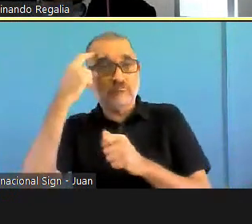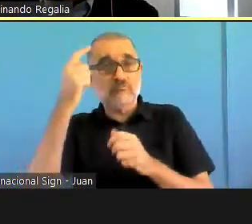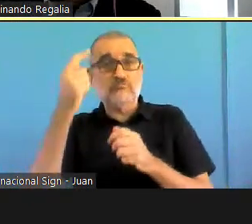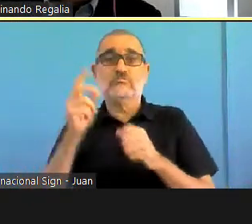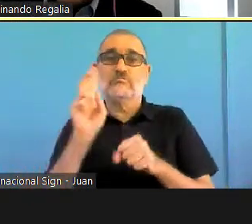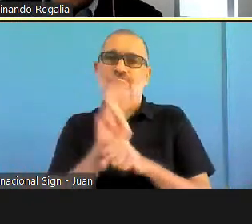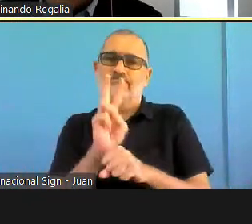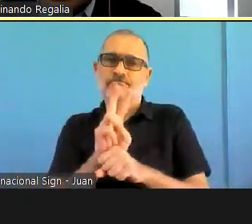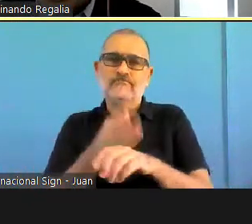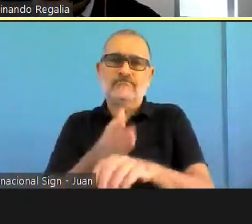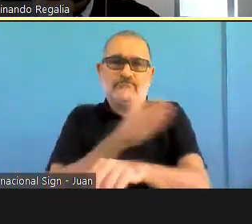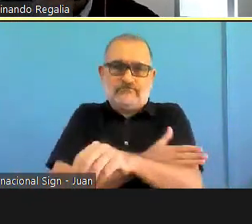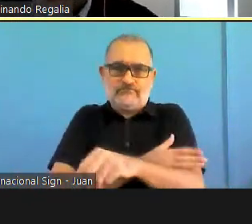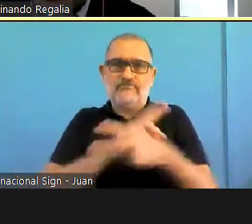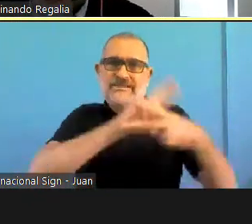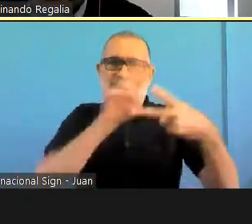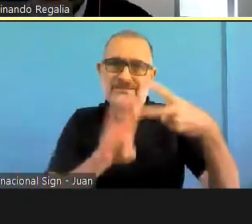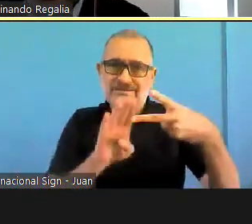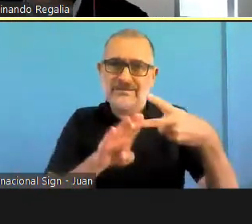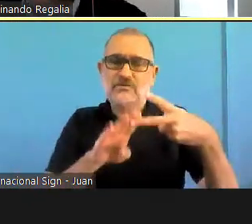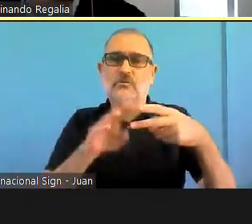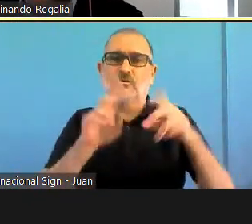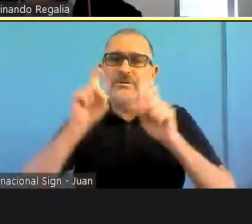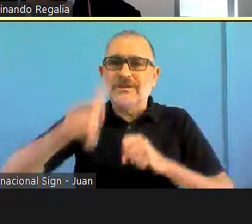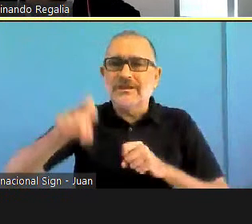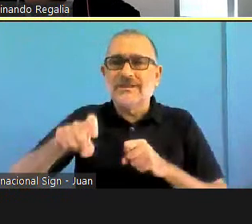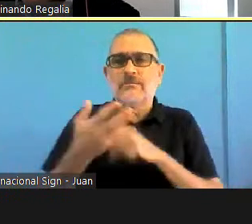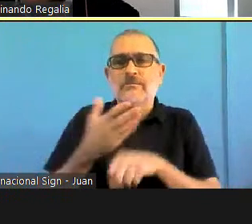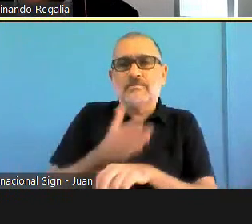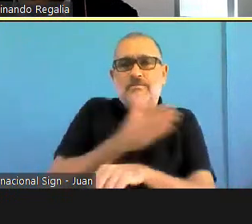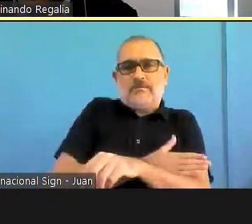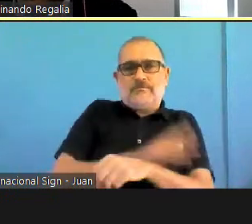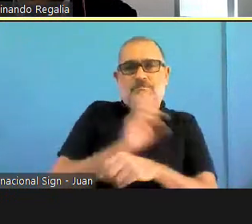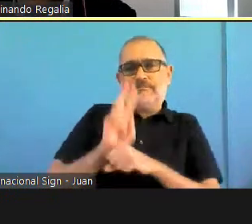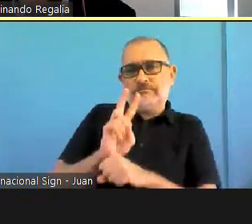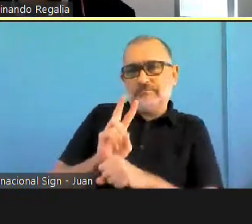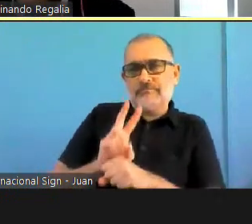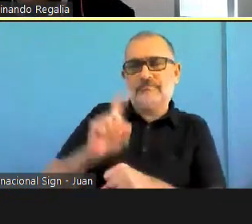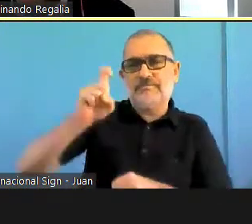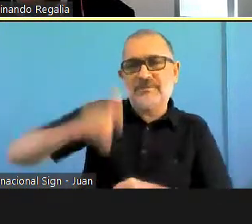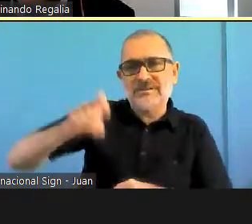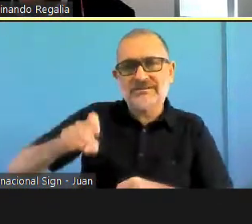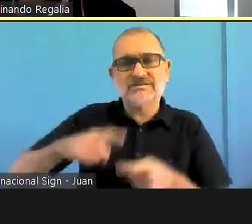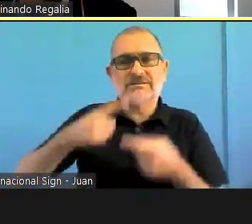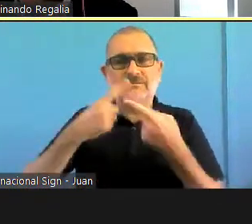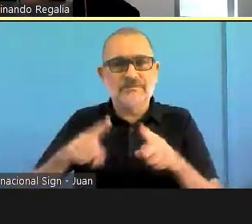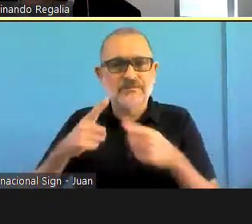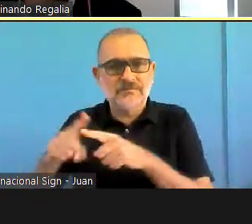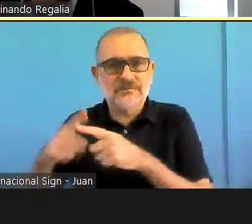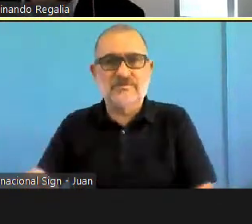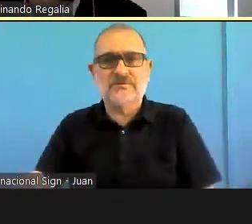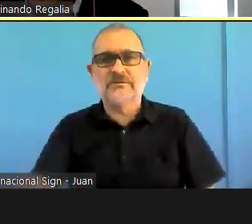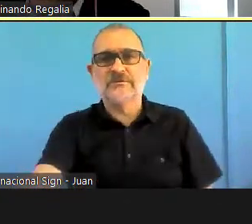And finally, the big issue of resource mobilization for health, which is going to be a continuous struggle in countries where